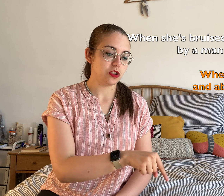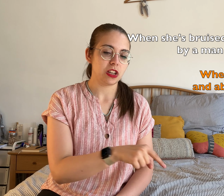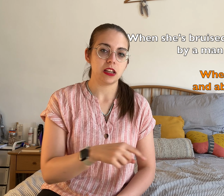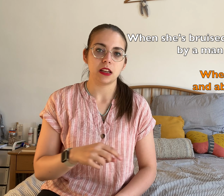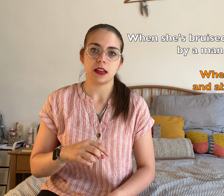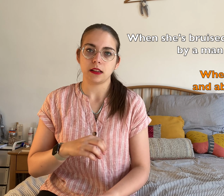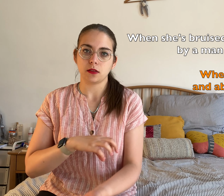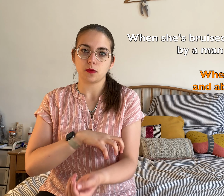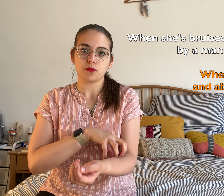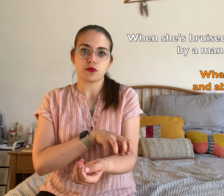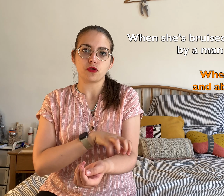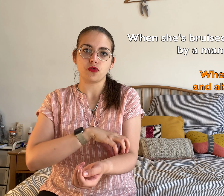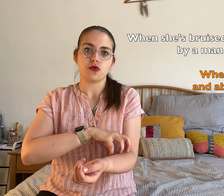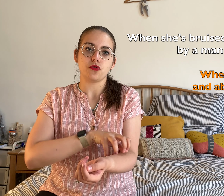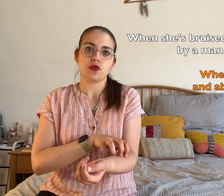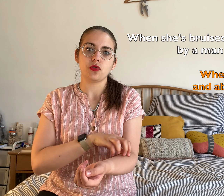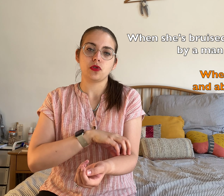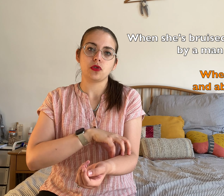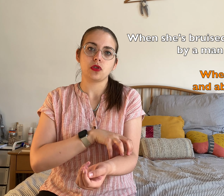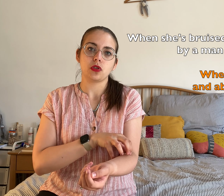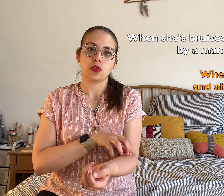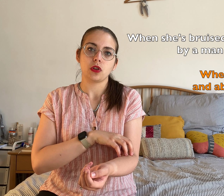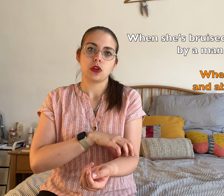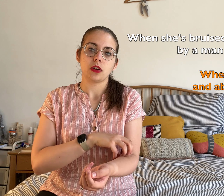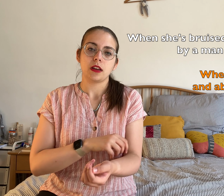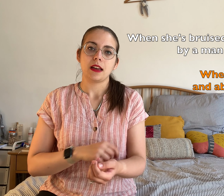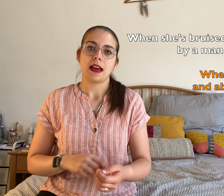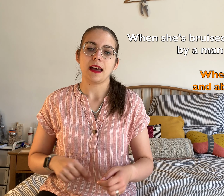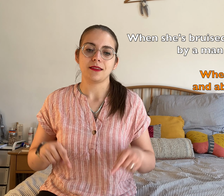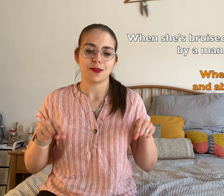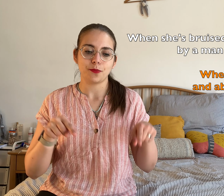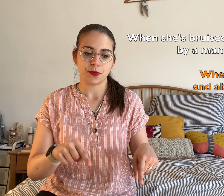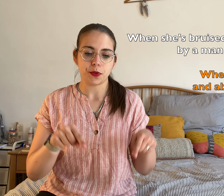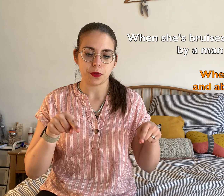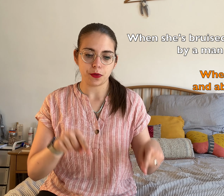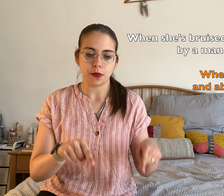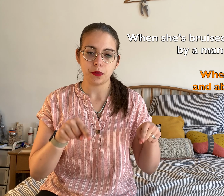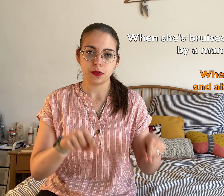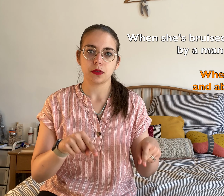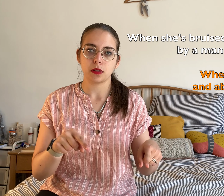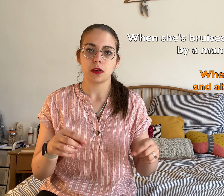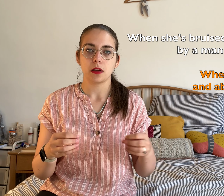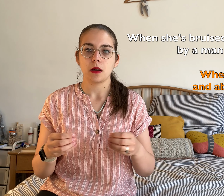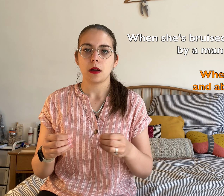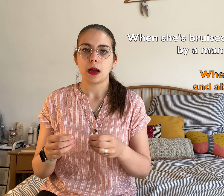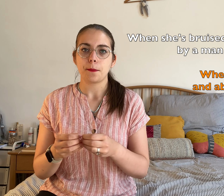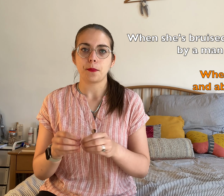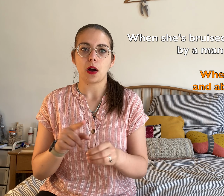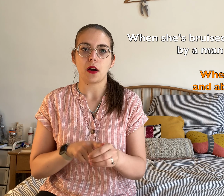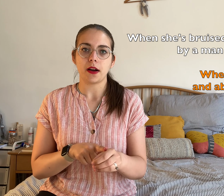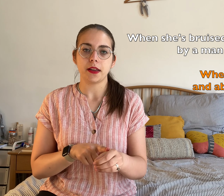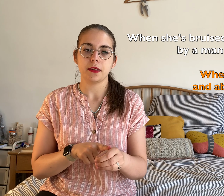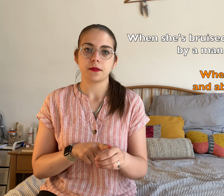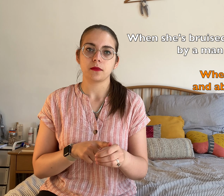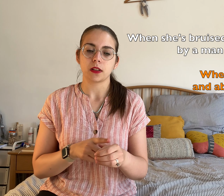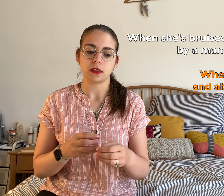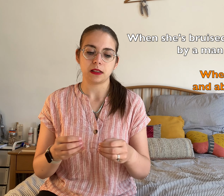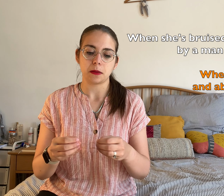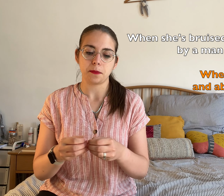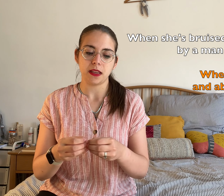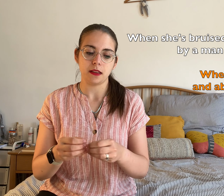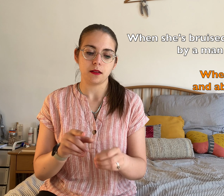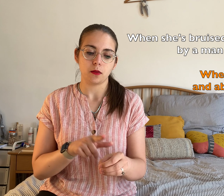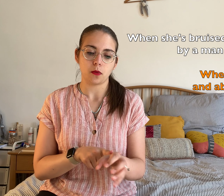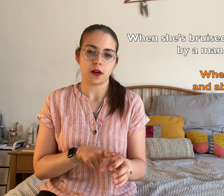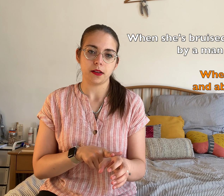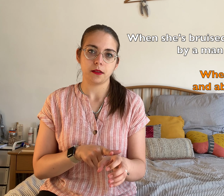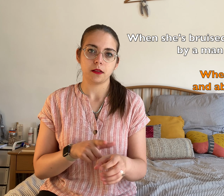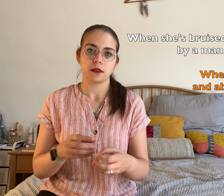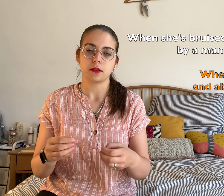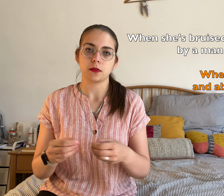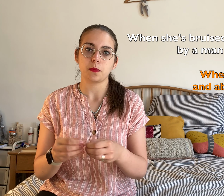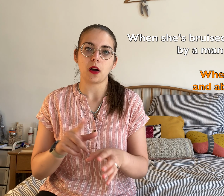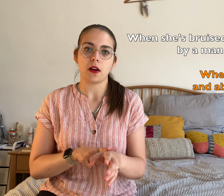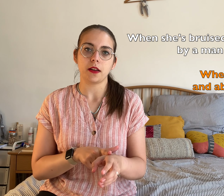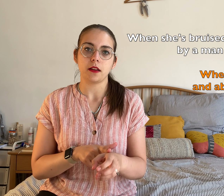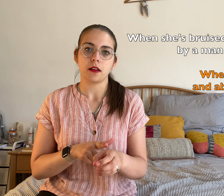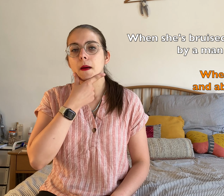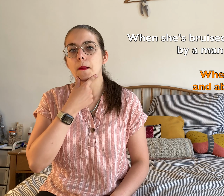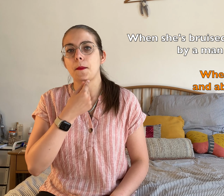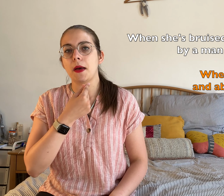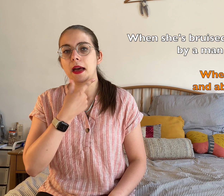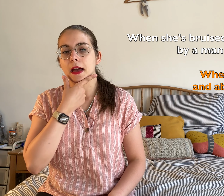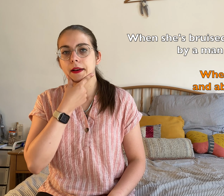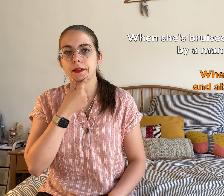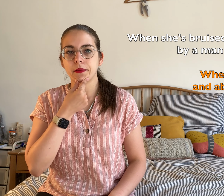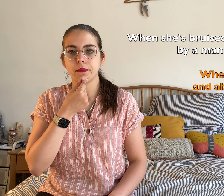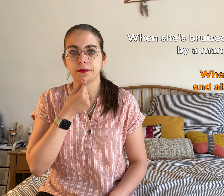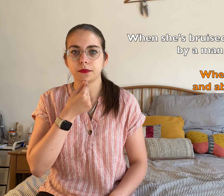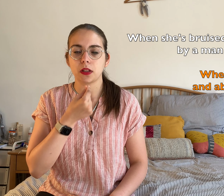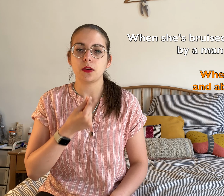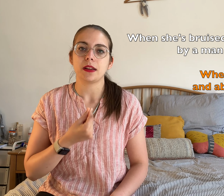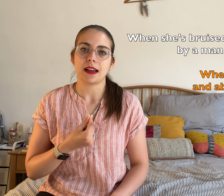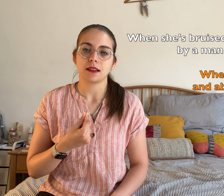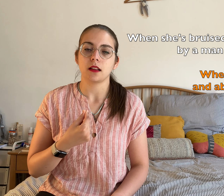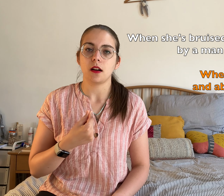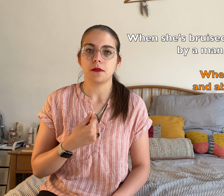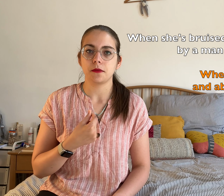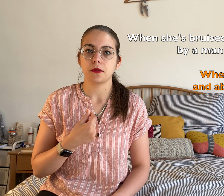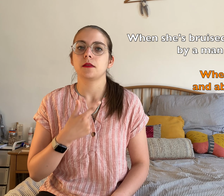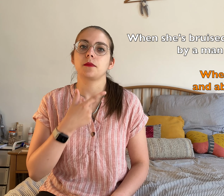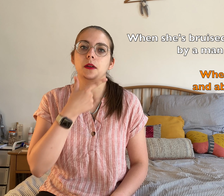she is bruised and abused by" this is a B-Y. Just "by a man who can't love". But we're